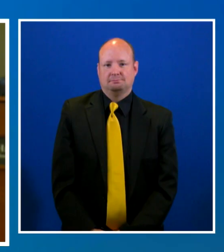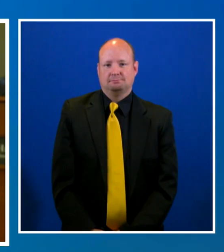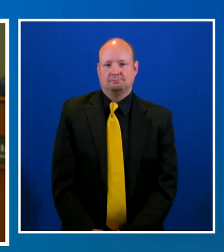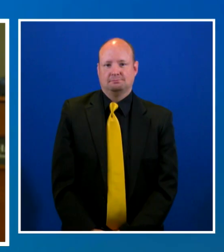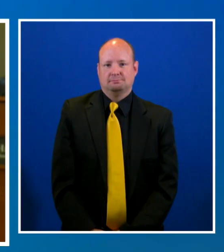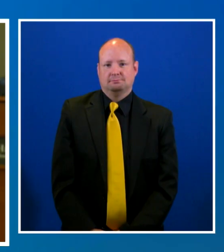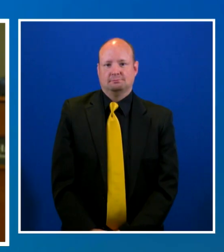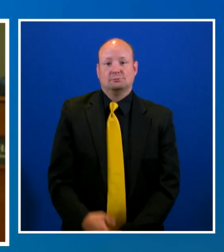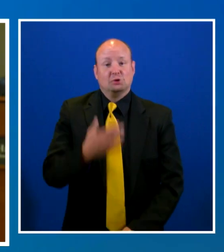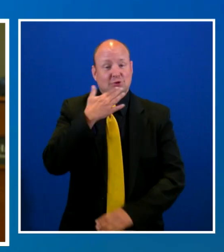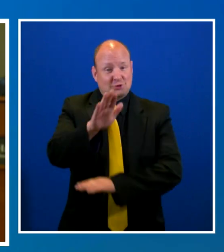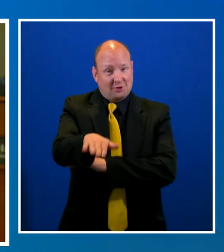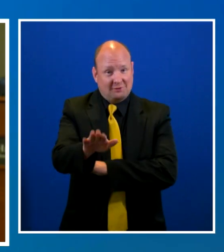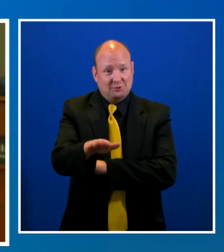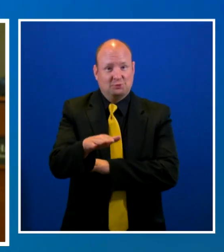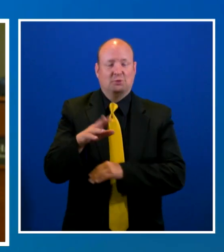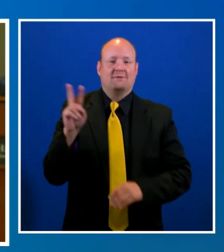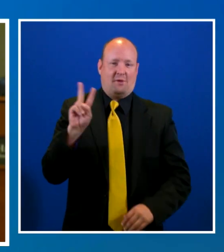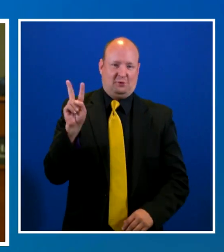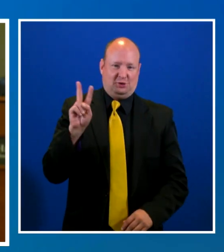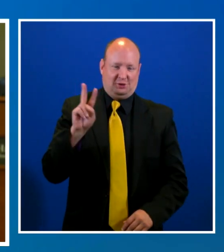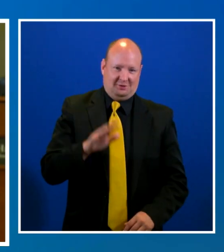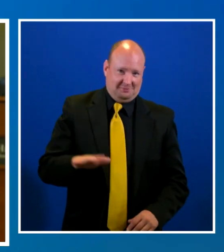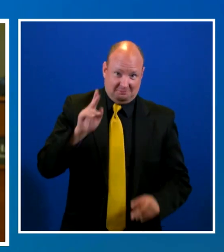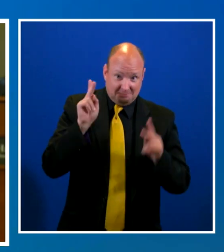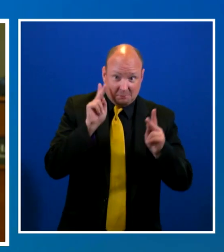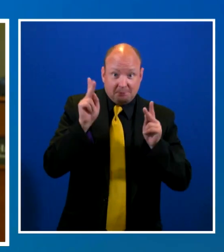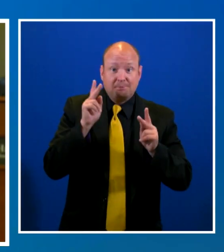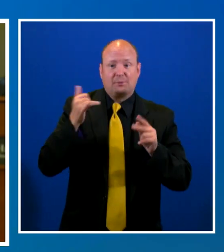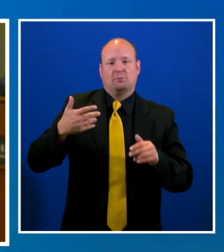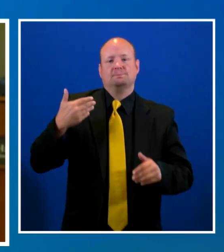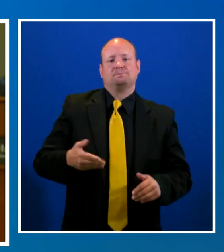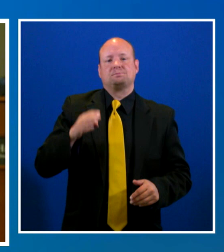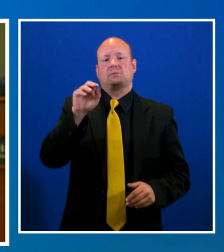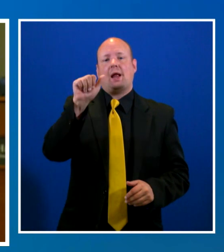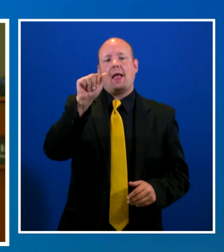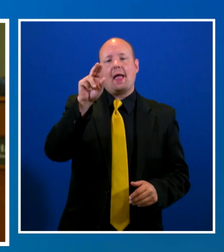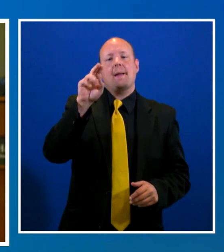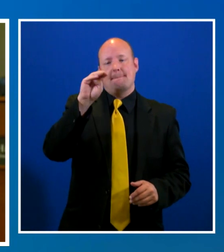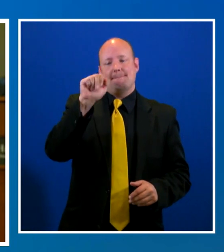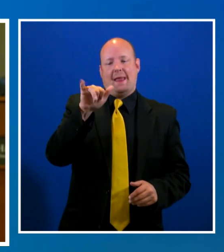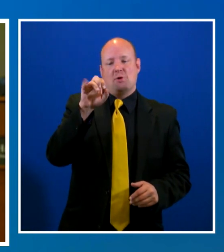Good afternoon, Vancouver. I'm Mayor Anne McEnerny-Ogle, and it is Thursday, August 19th.